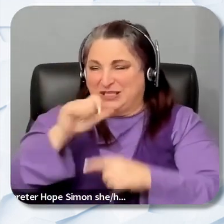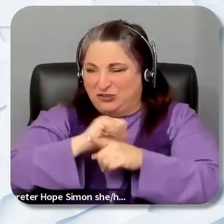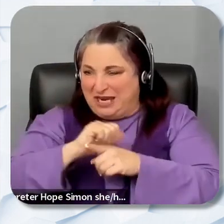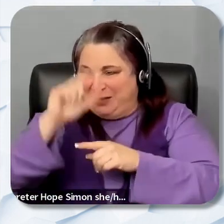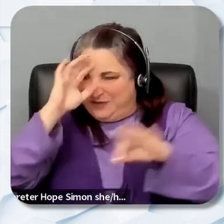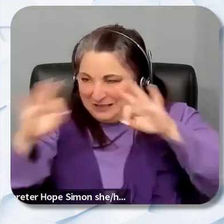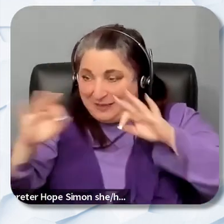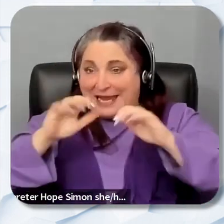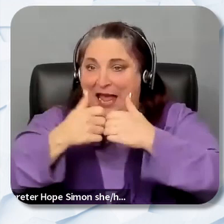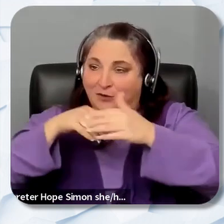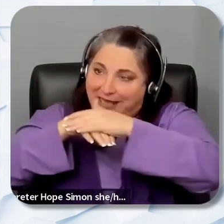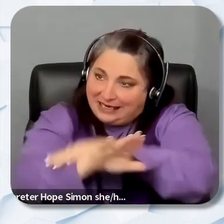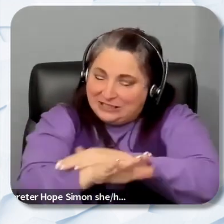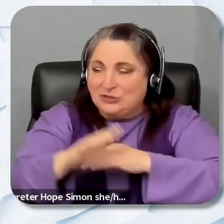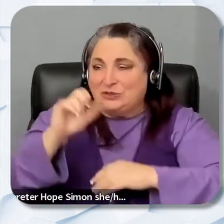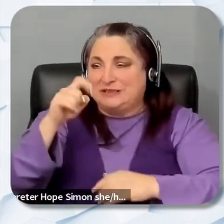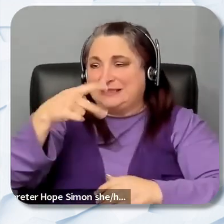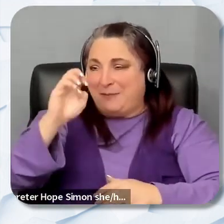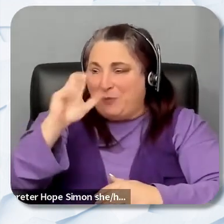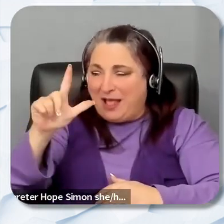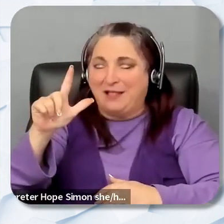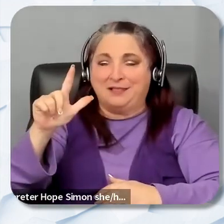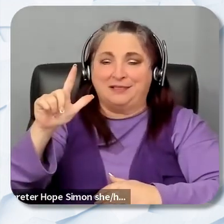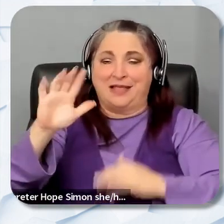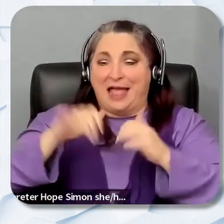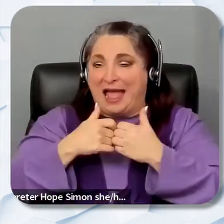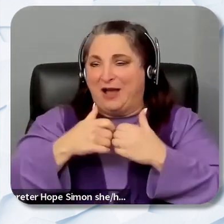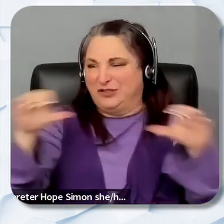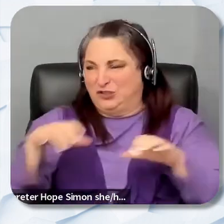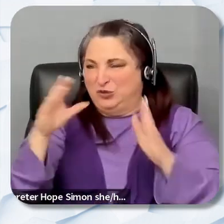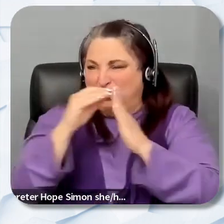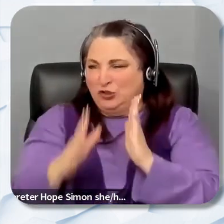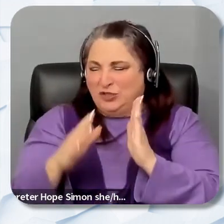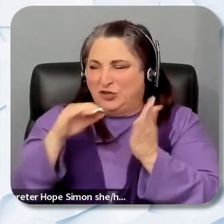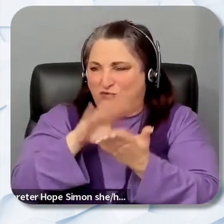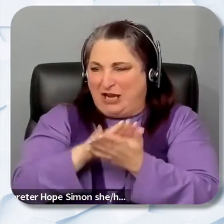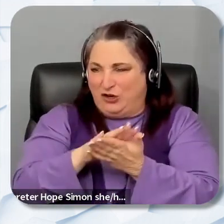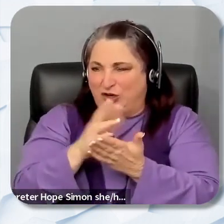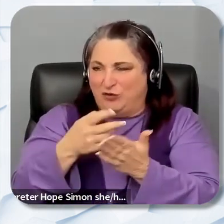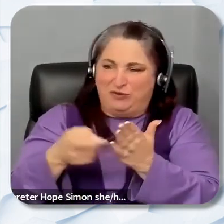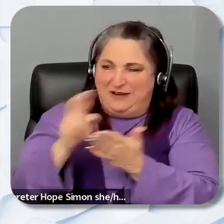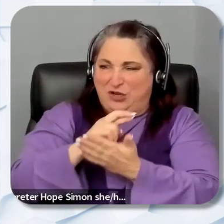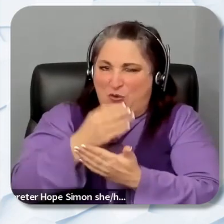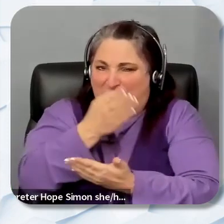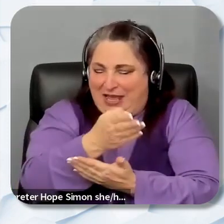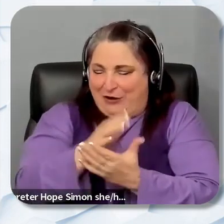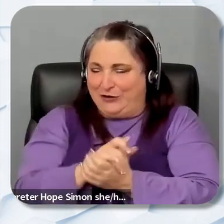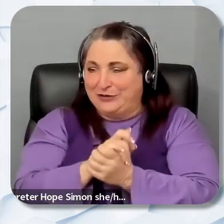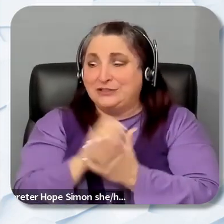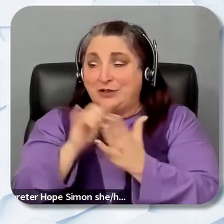Stepwell and how to conduct the student record review there. So this is important for SELPAs